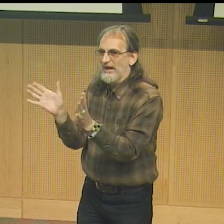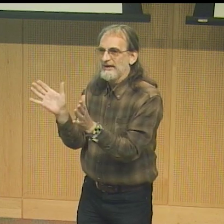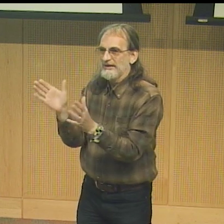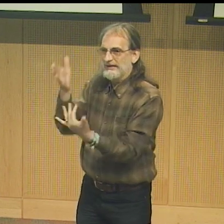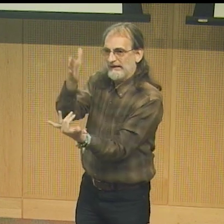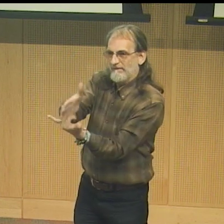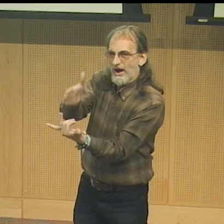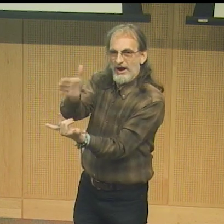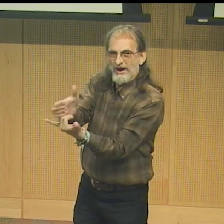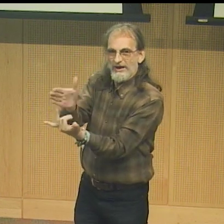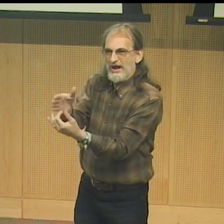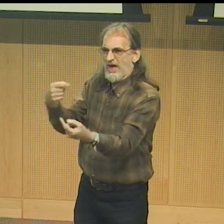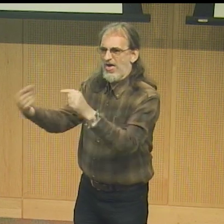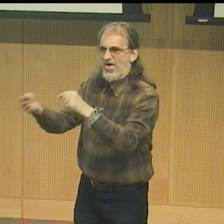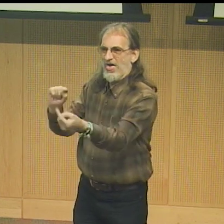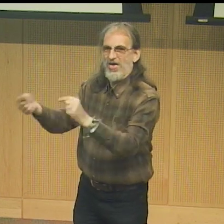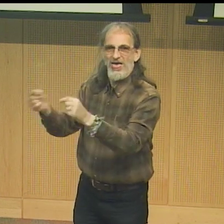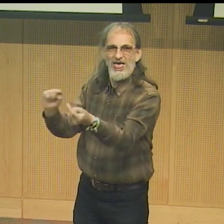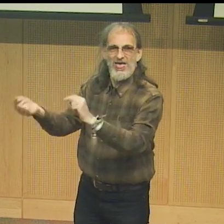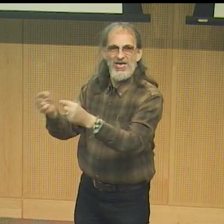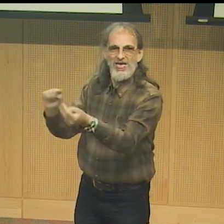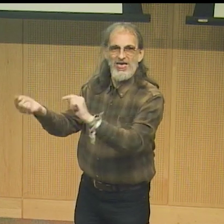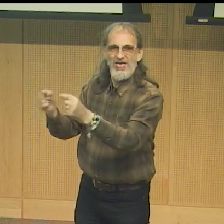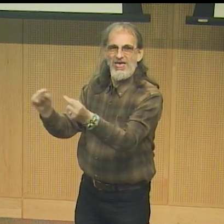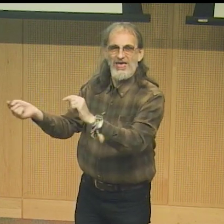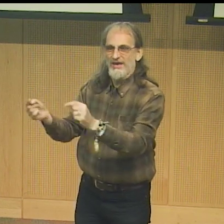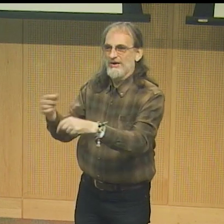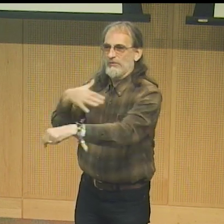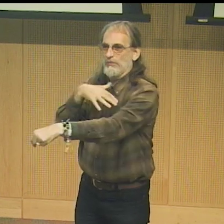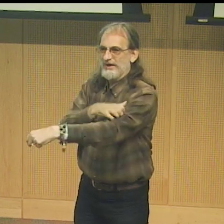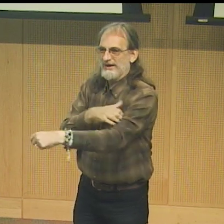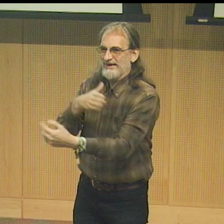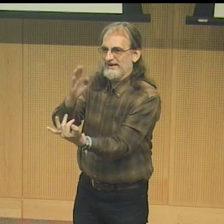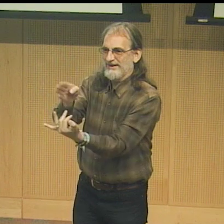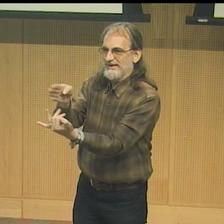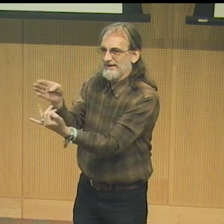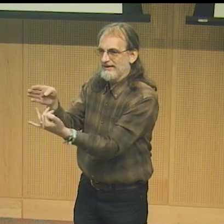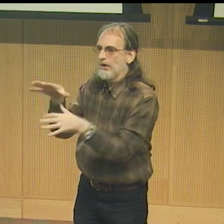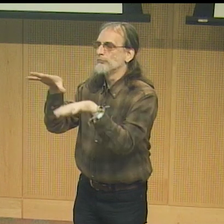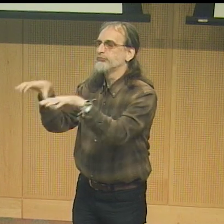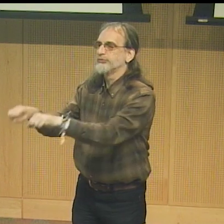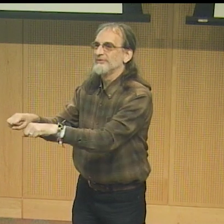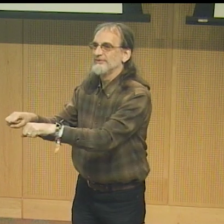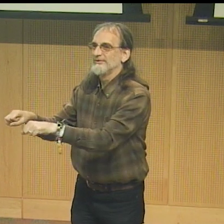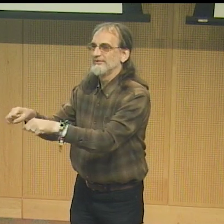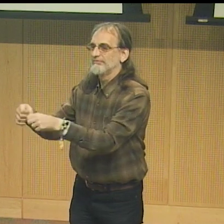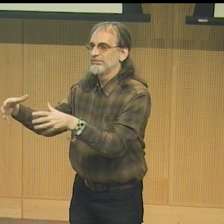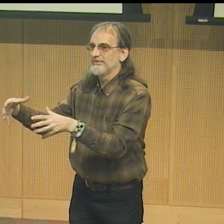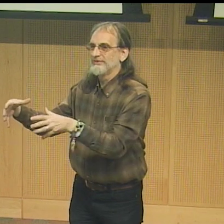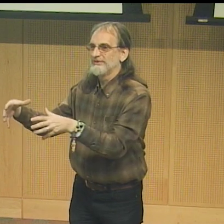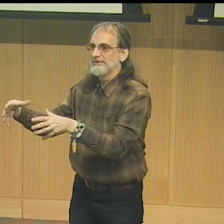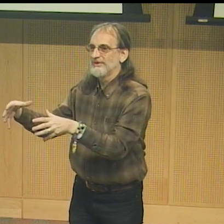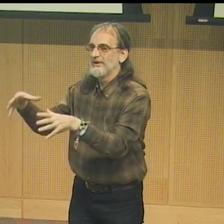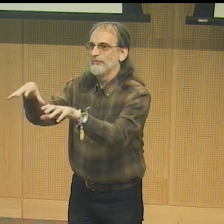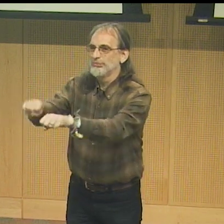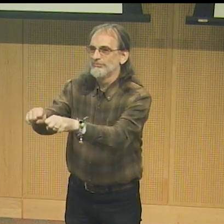amongst the people of India. And that infighting only weakens the groups as small individual groups, which simply allowed